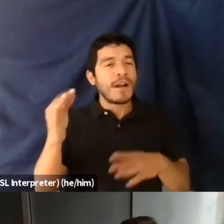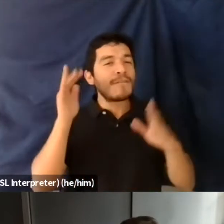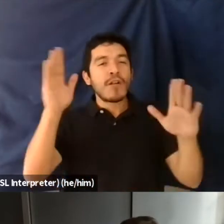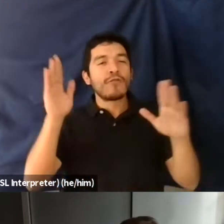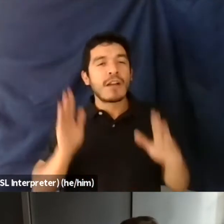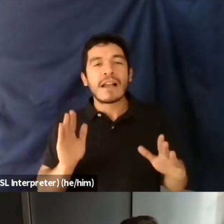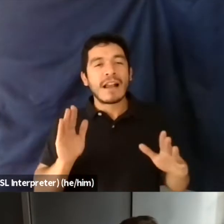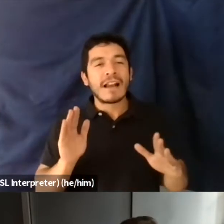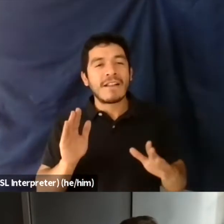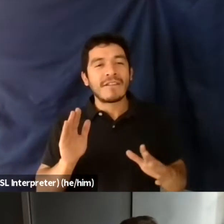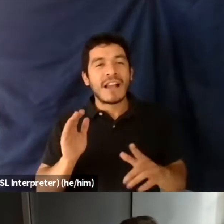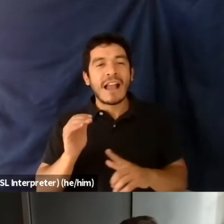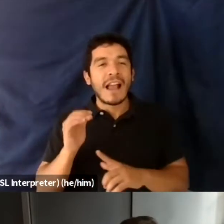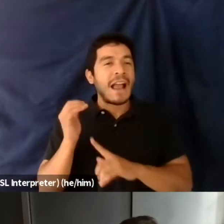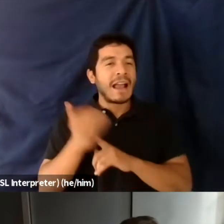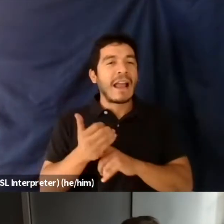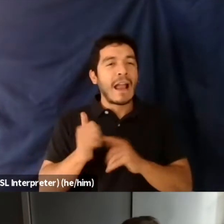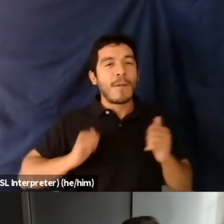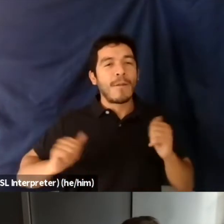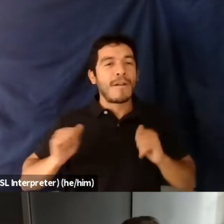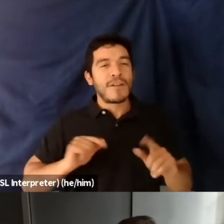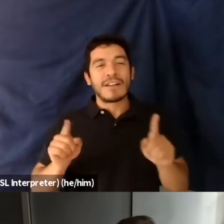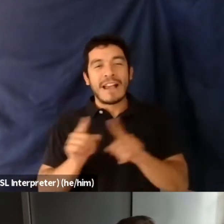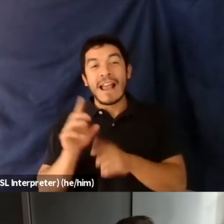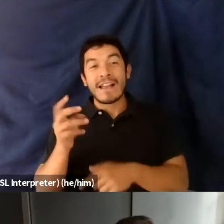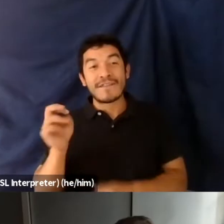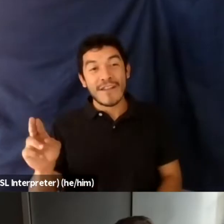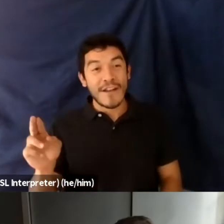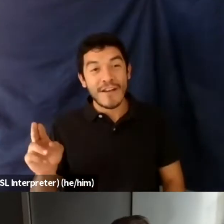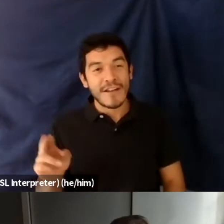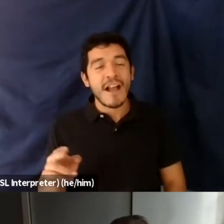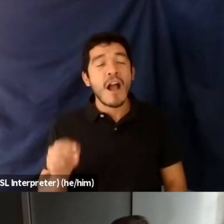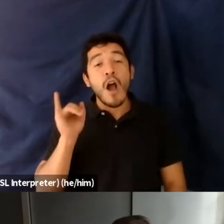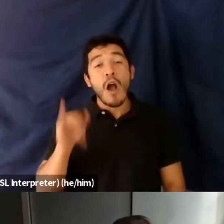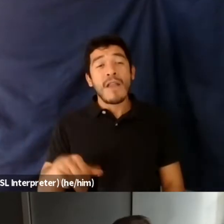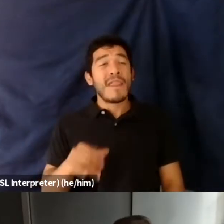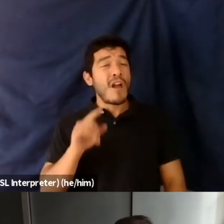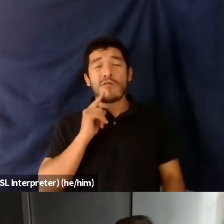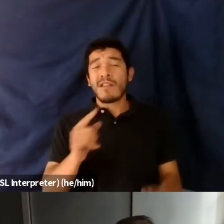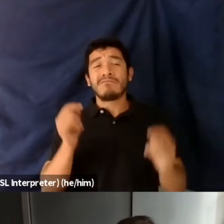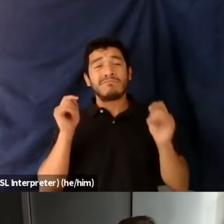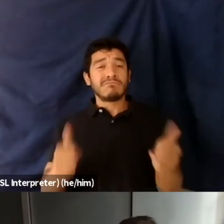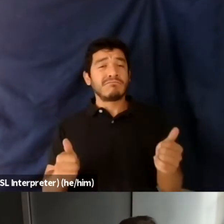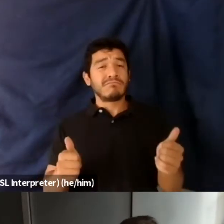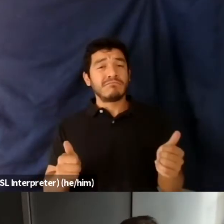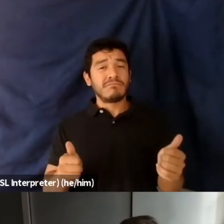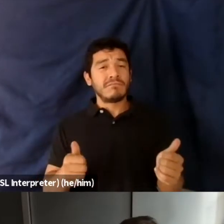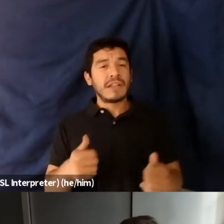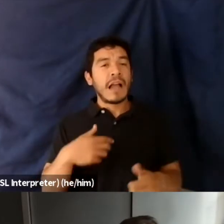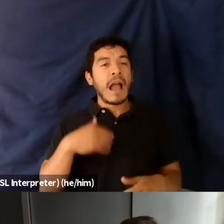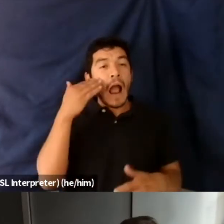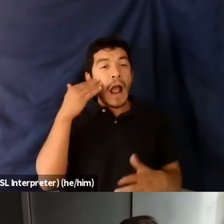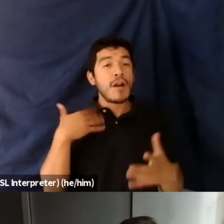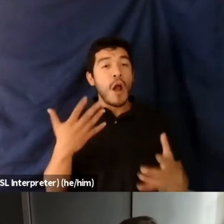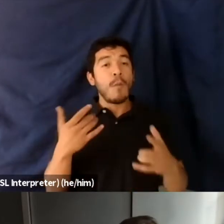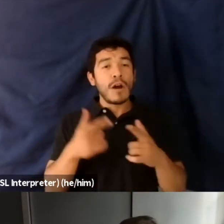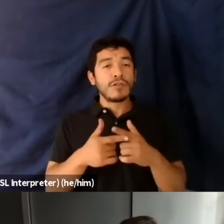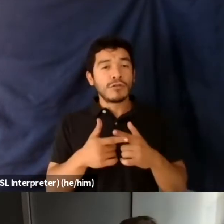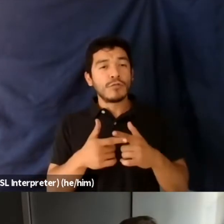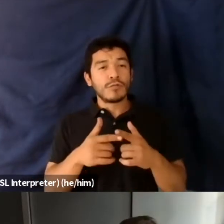of the 21st century as in Sharon. And so that was pretty immediate, but I got, I knew I wanted to play but I also didn't know exactly